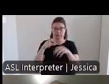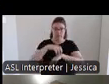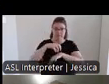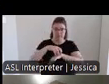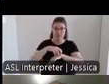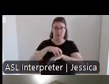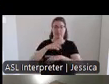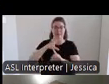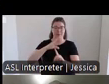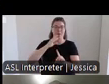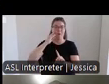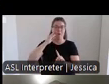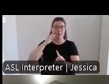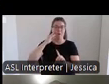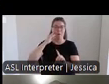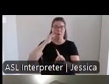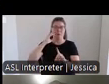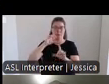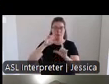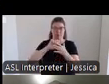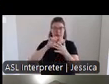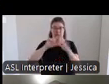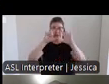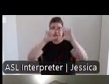Um, there's this big banner at the top of their homepage that shows their logo.